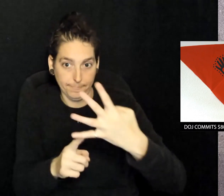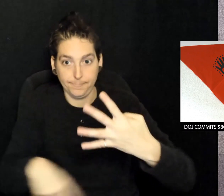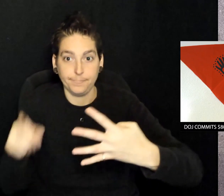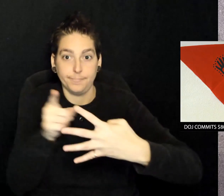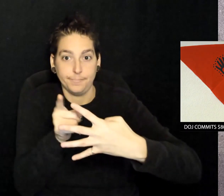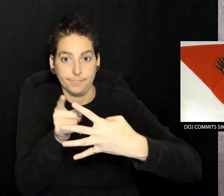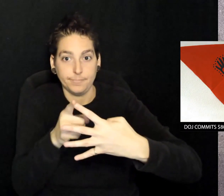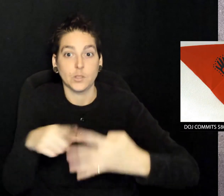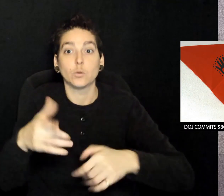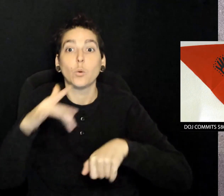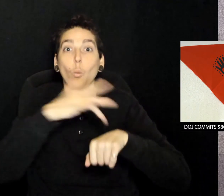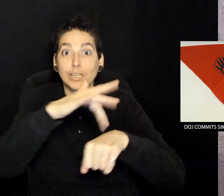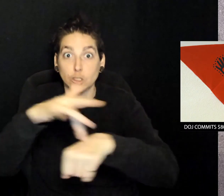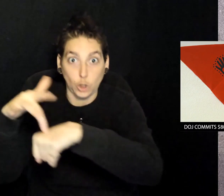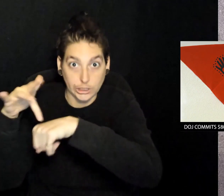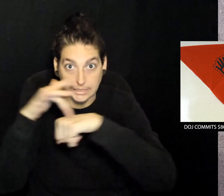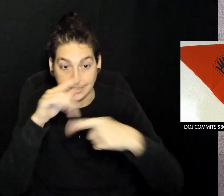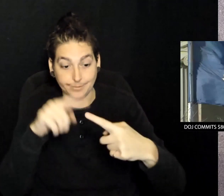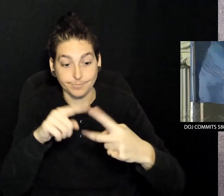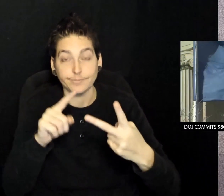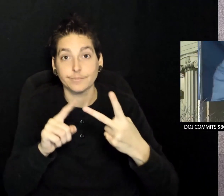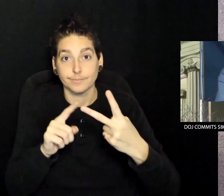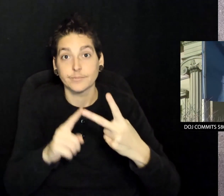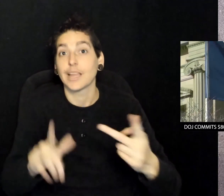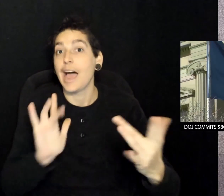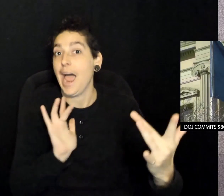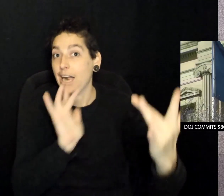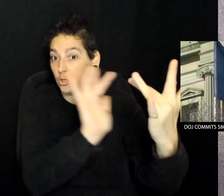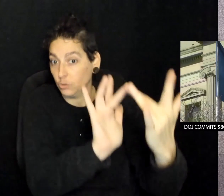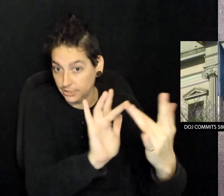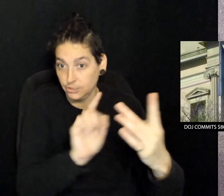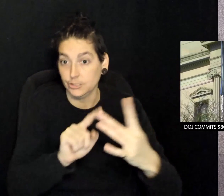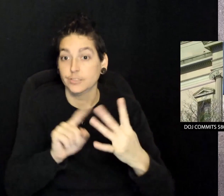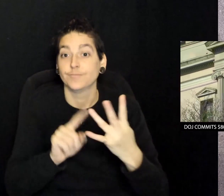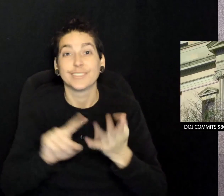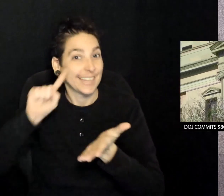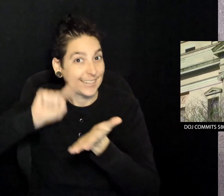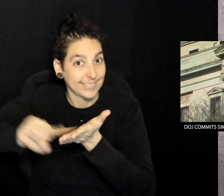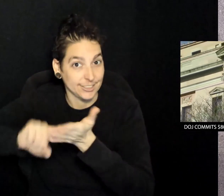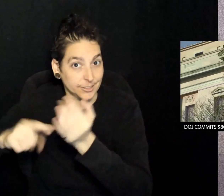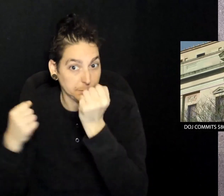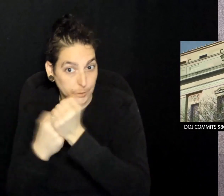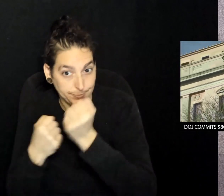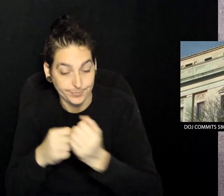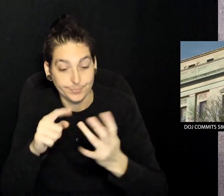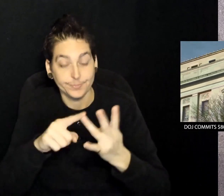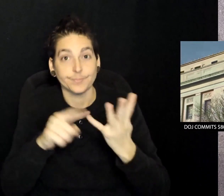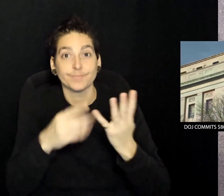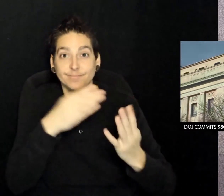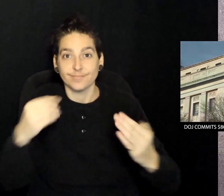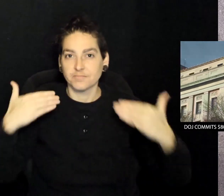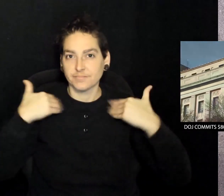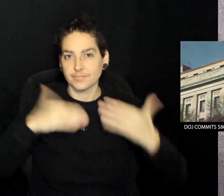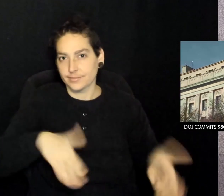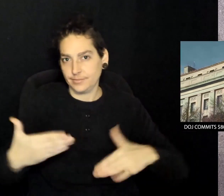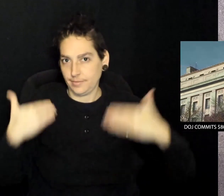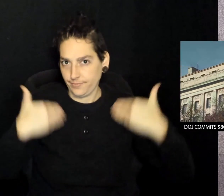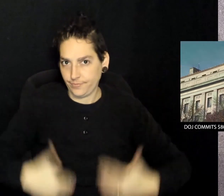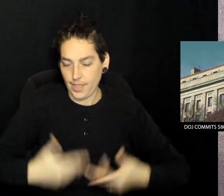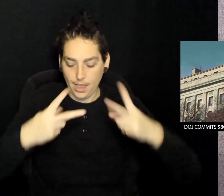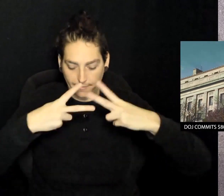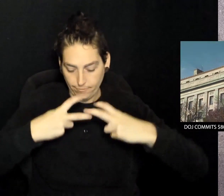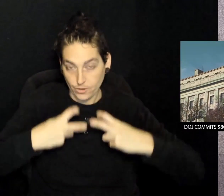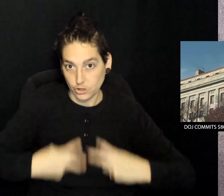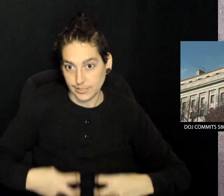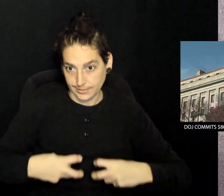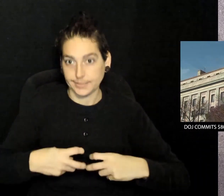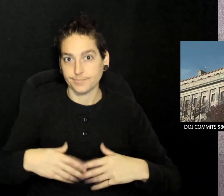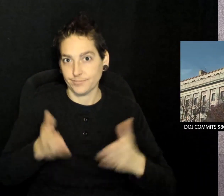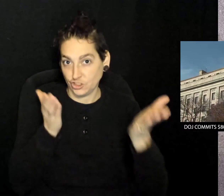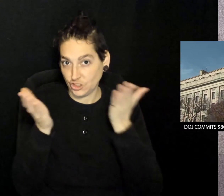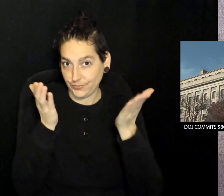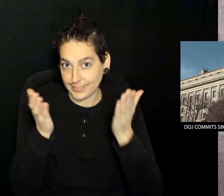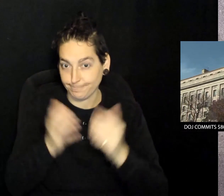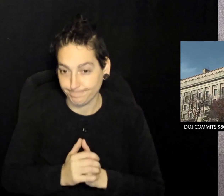underfunded for decades and the funds will pay for resources outreach investigative support